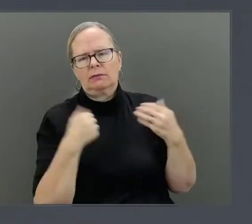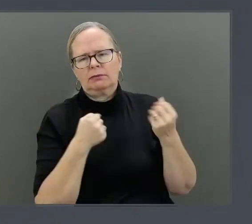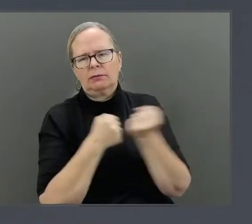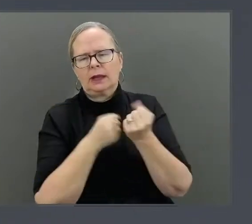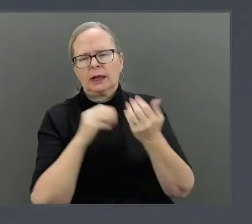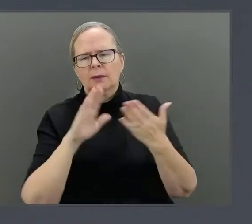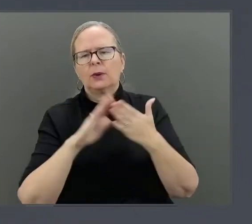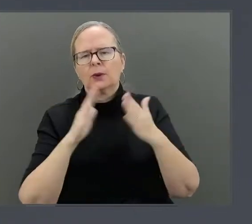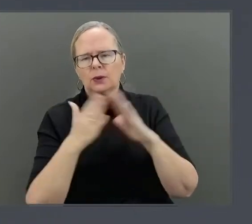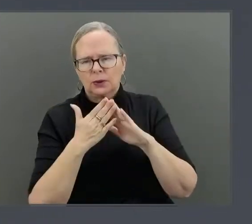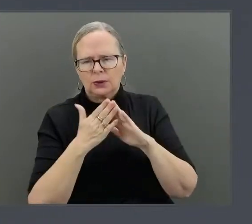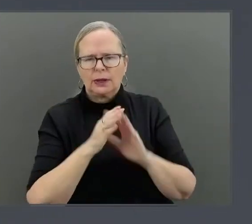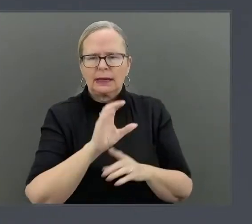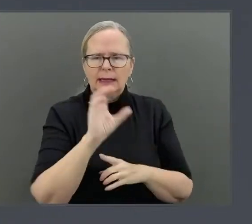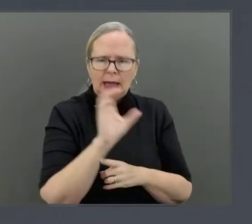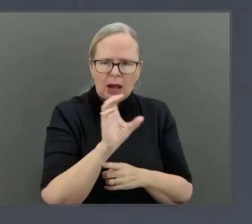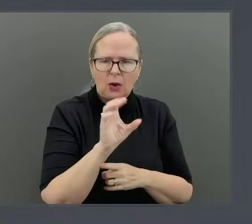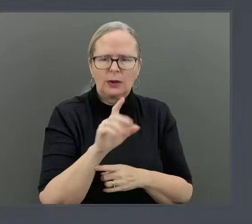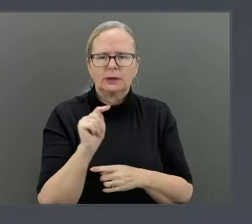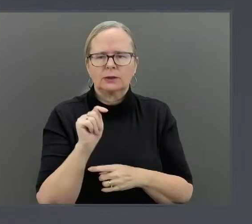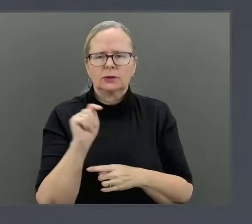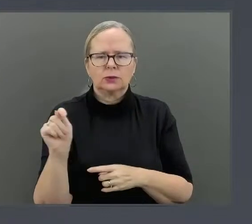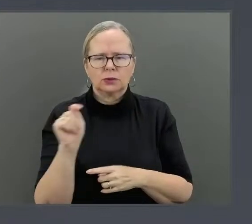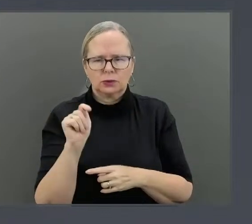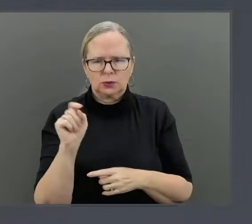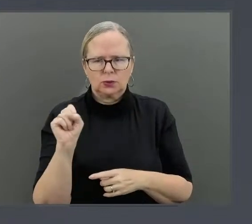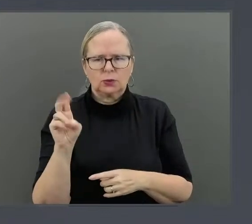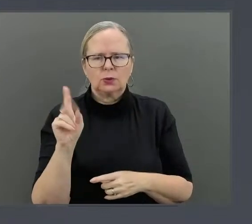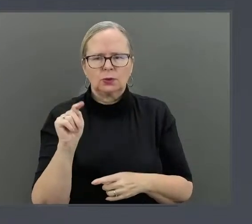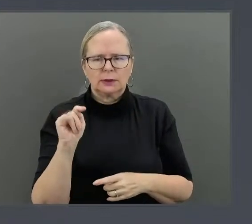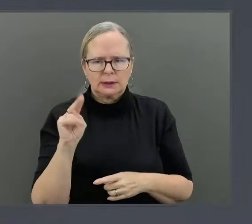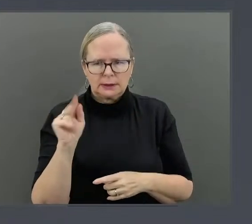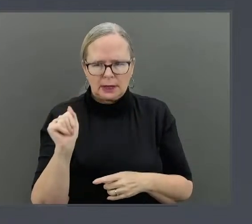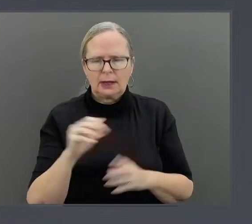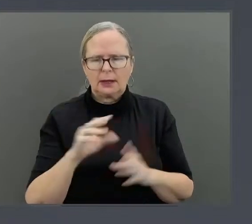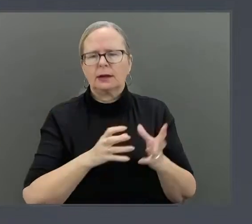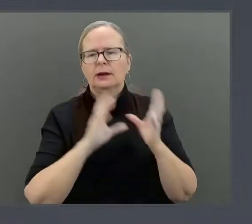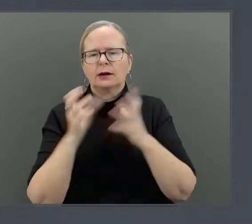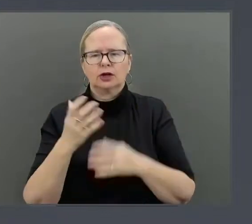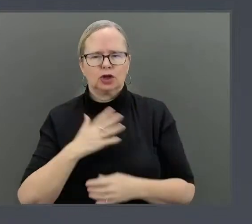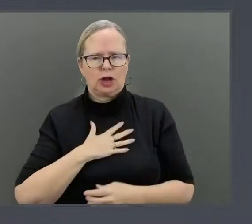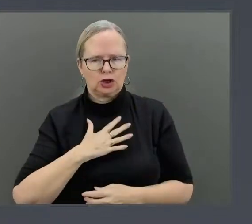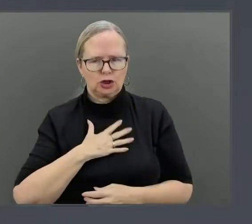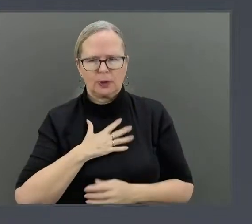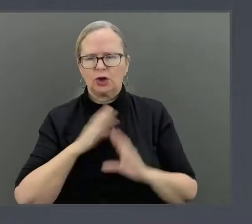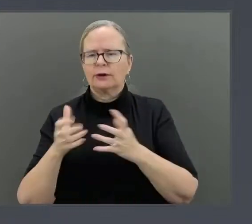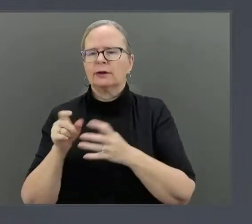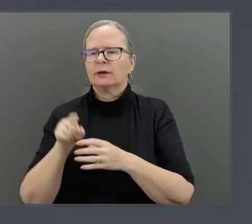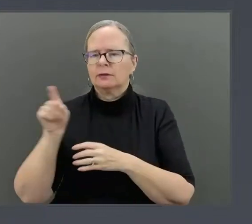Chestermere that system redundancy is why while crews are working around the clock on repairs all